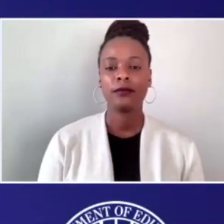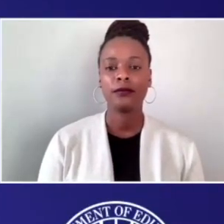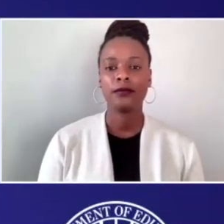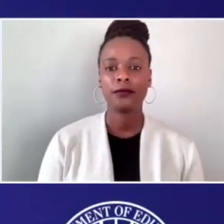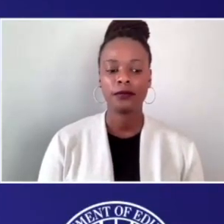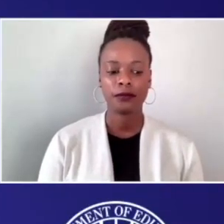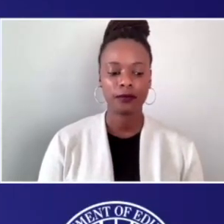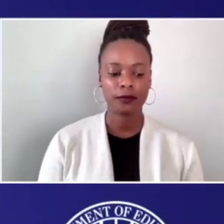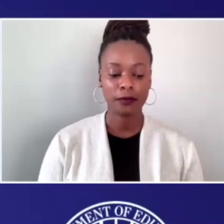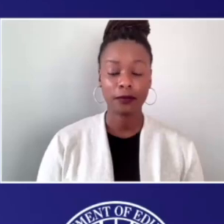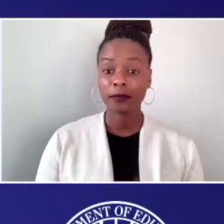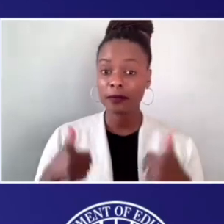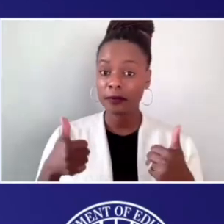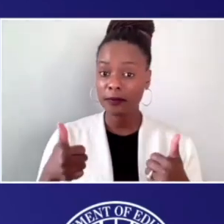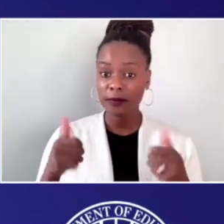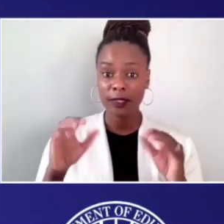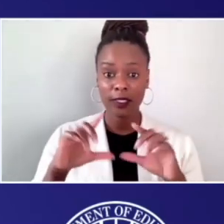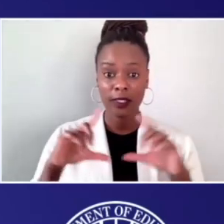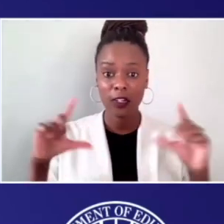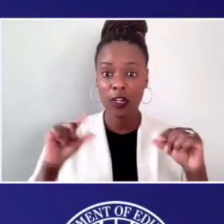Okay. Seeing no cards, I'll turn it back to you. Tamy.